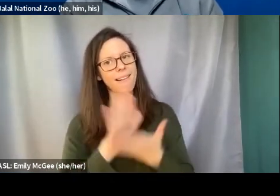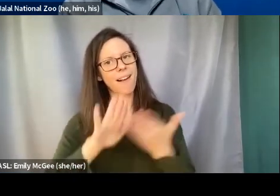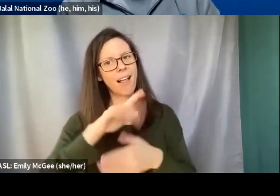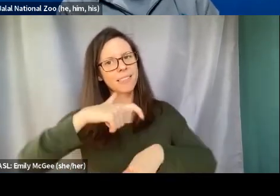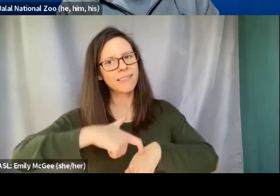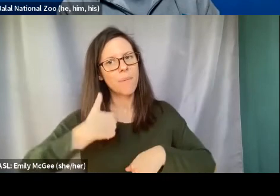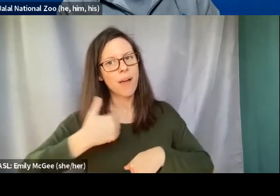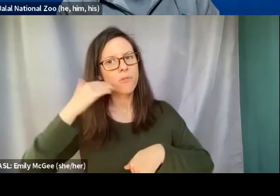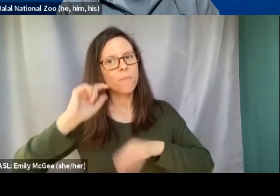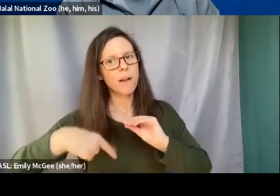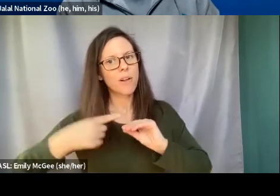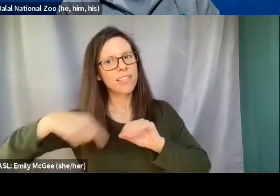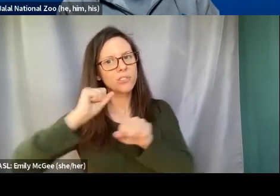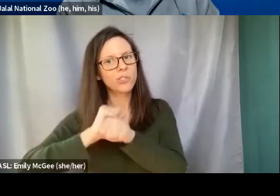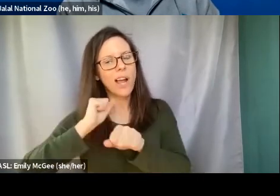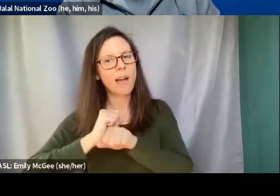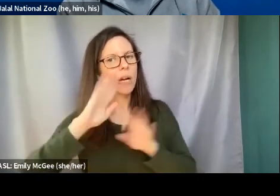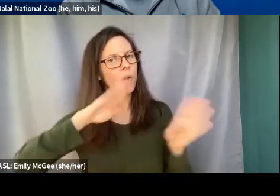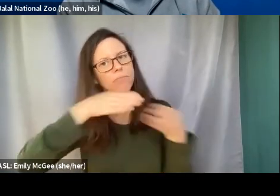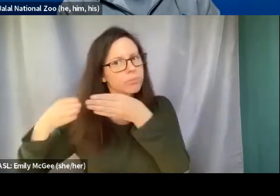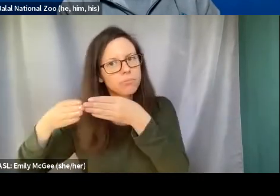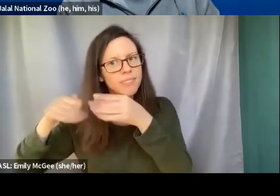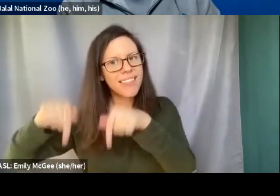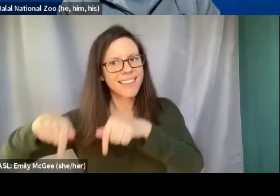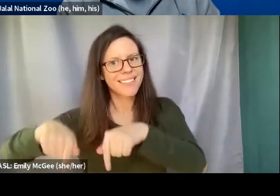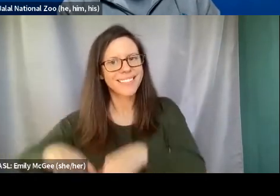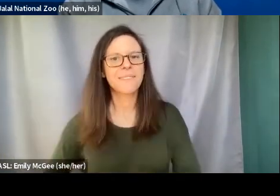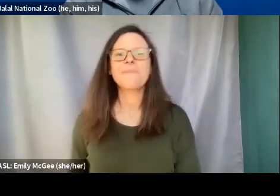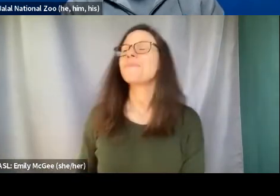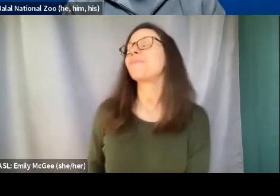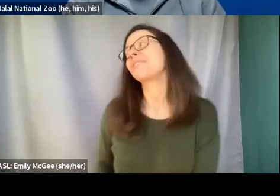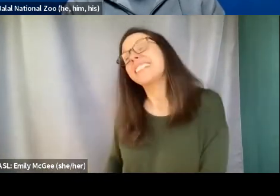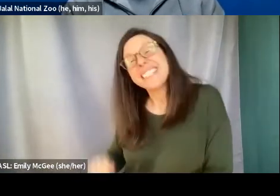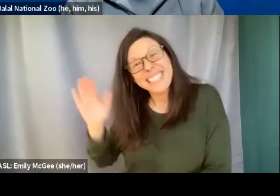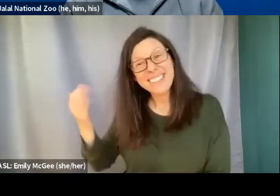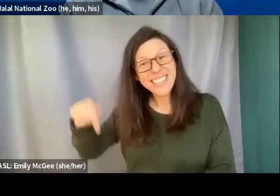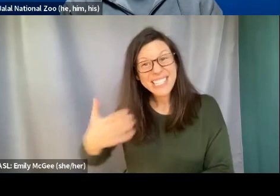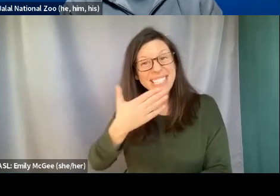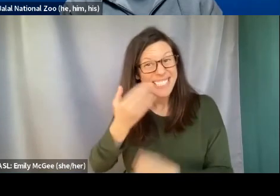well it sounds like this sort of combined that engineering and computers um quite perfectly for you.